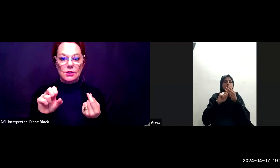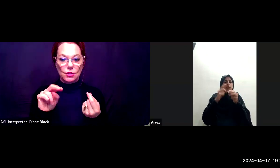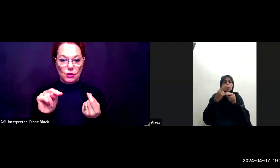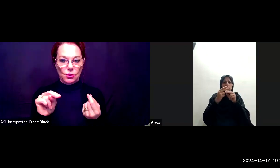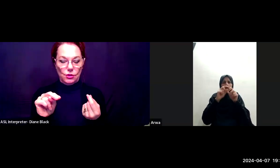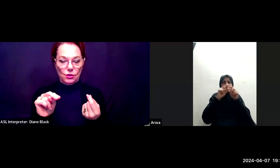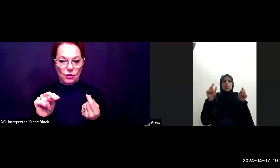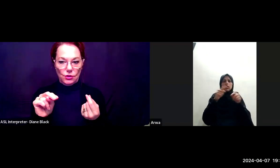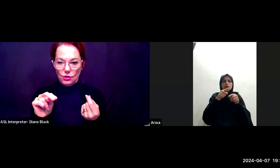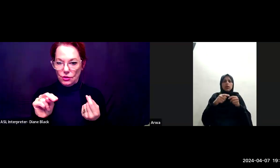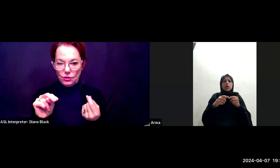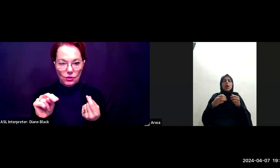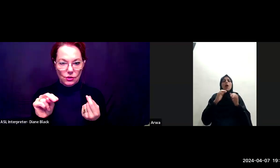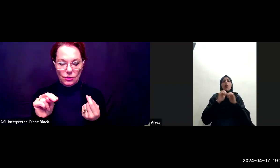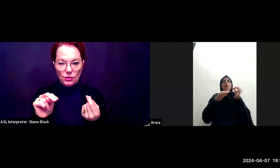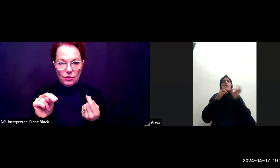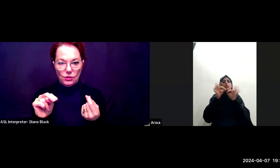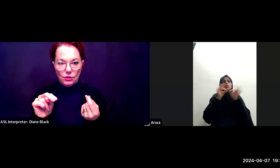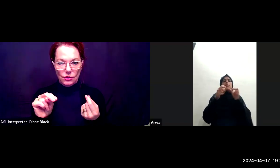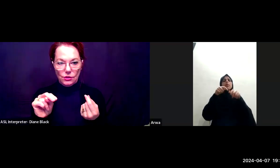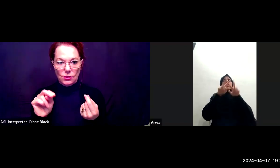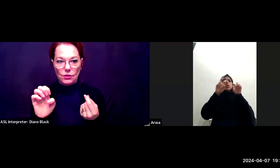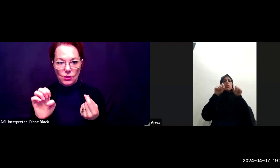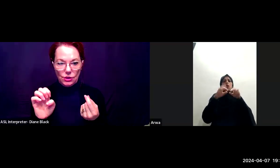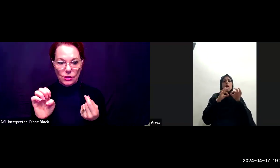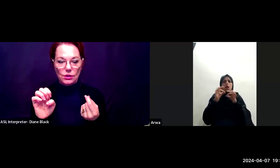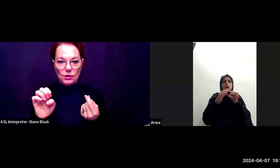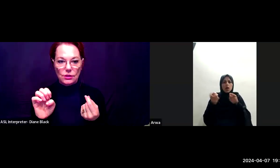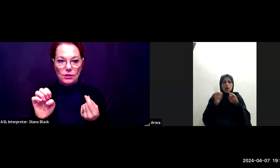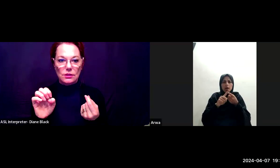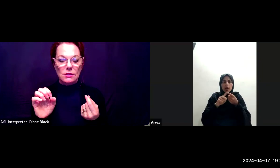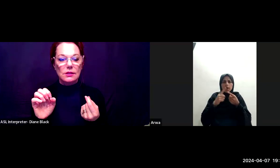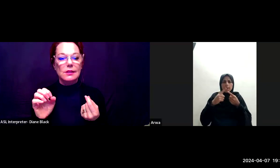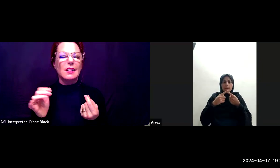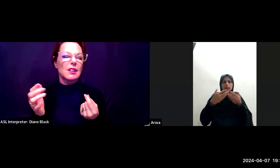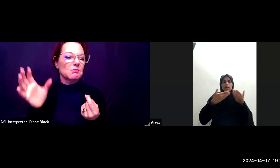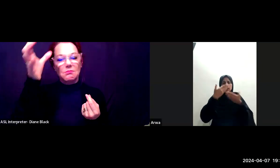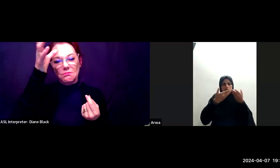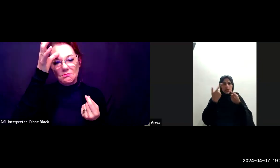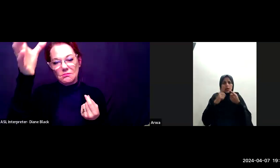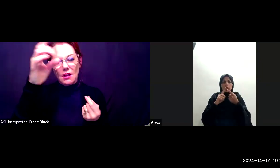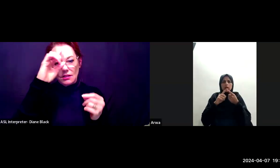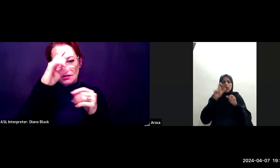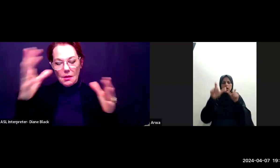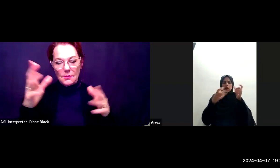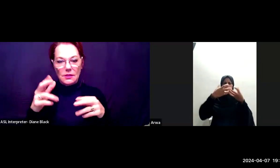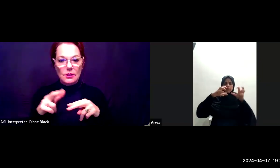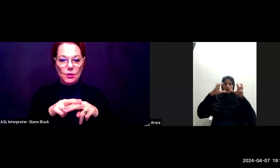way to explain what a gene is is like having a train with many compartments. okay that's that's